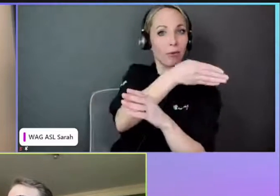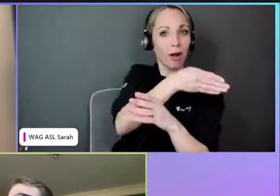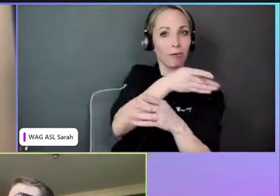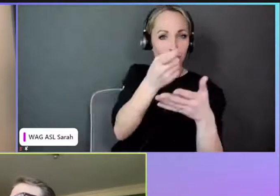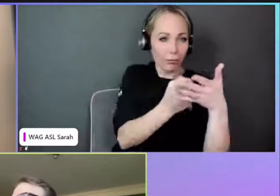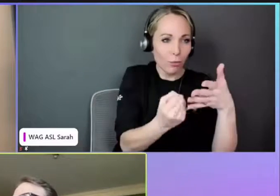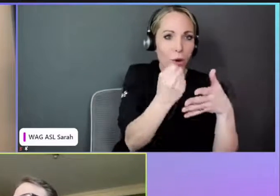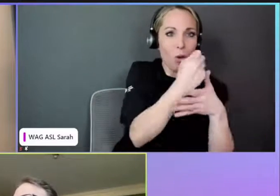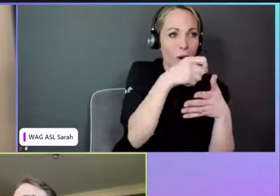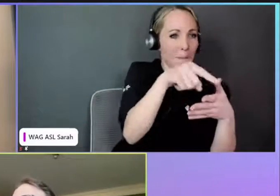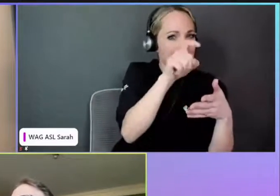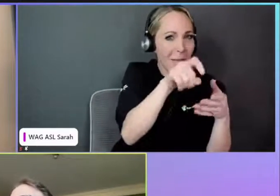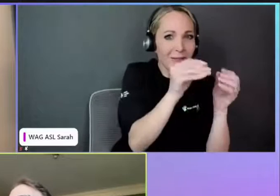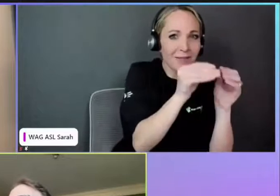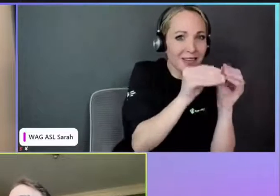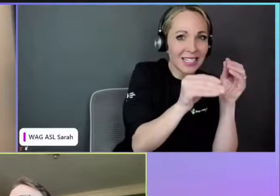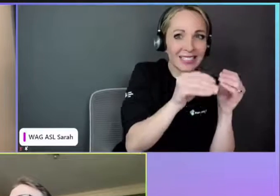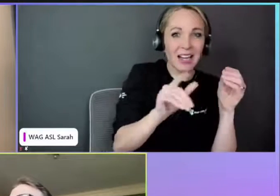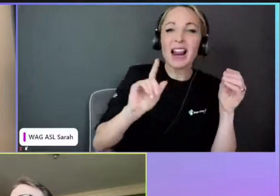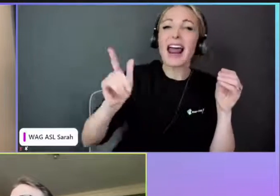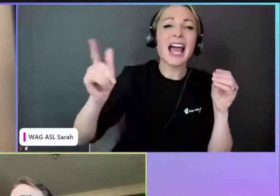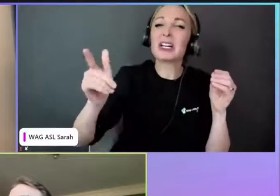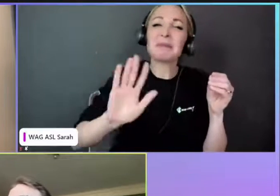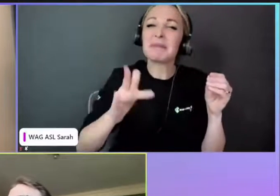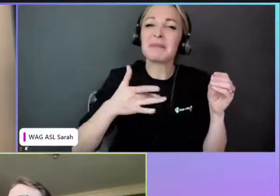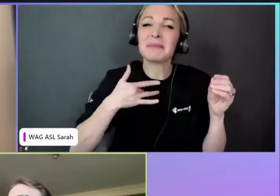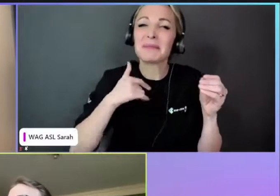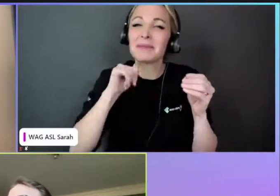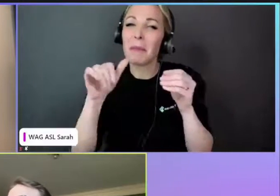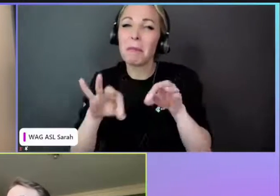is good information, there could be other factors that determine priority.